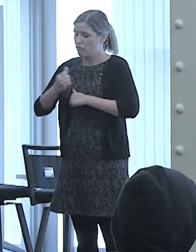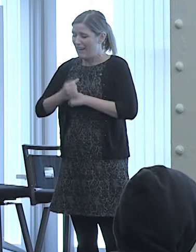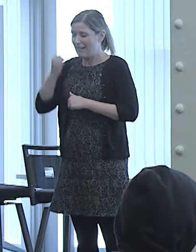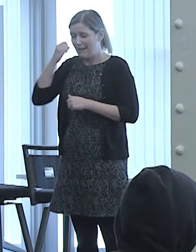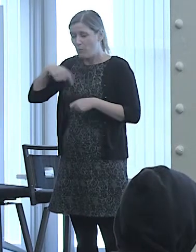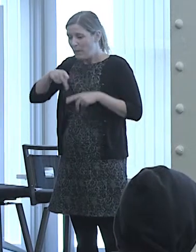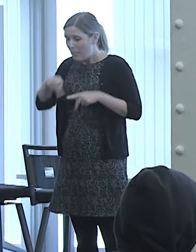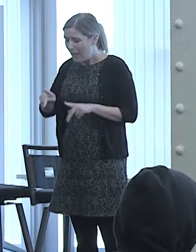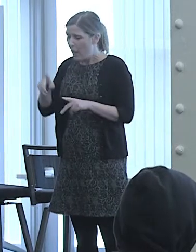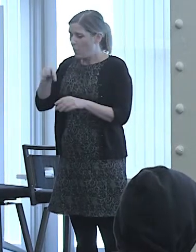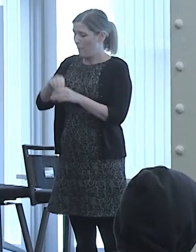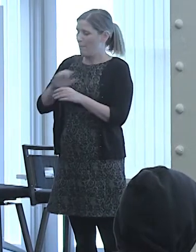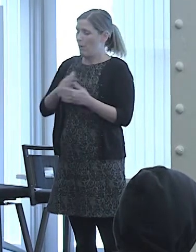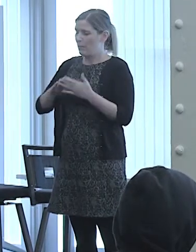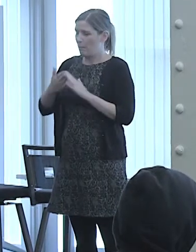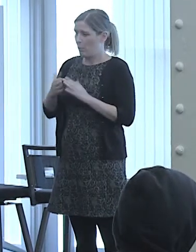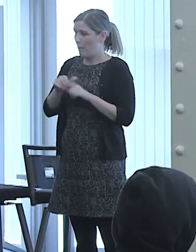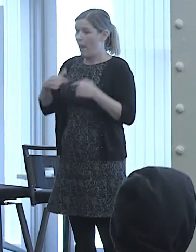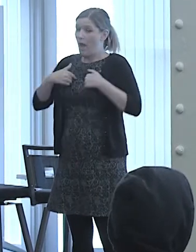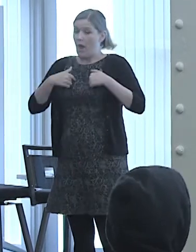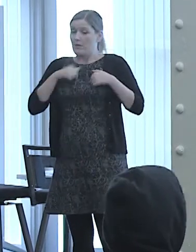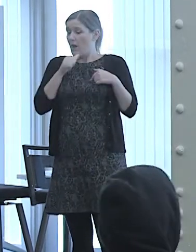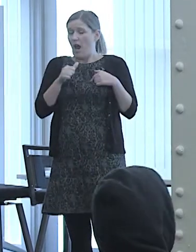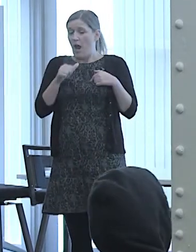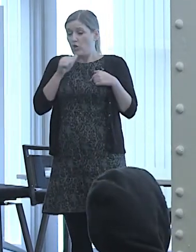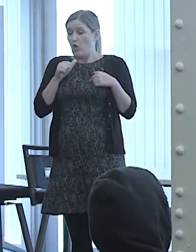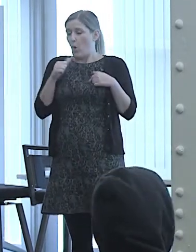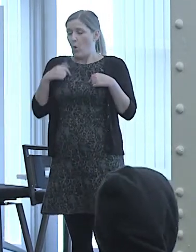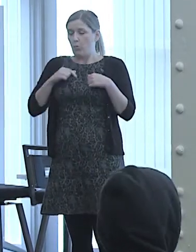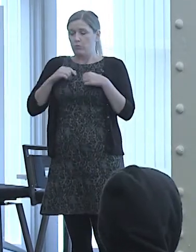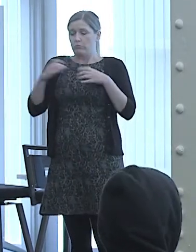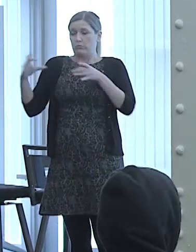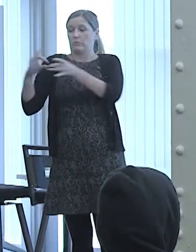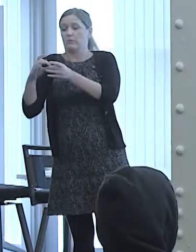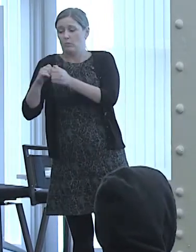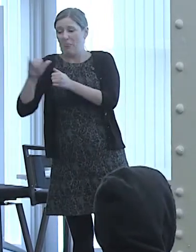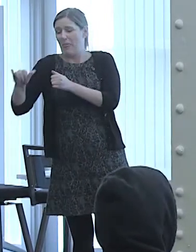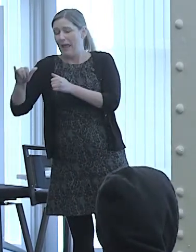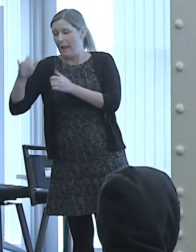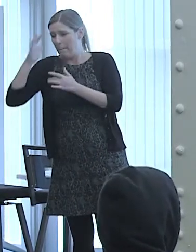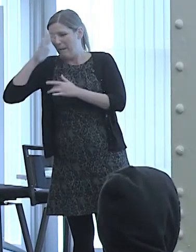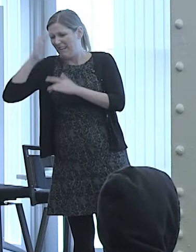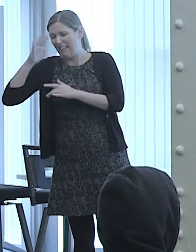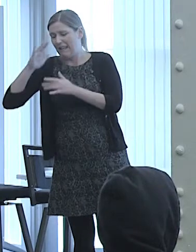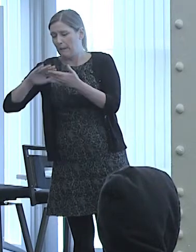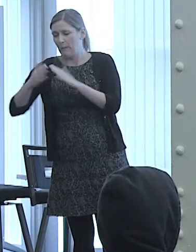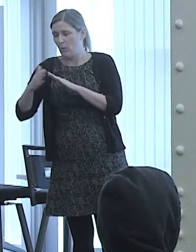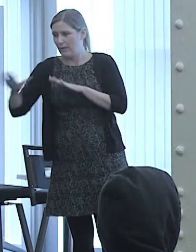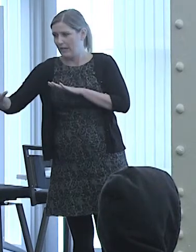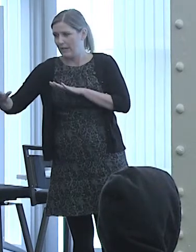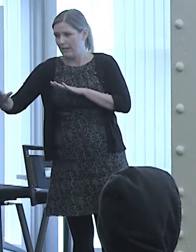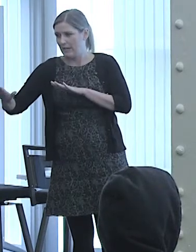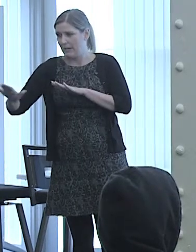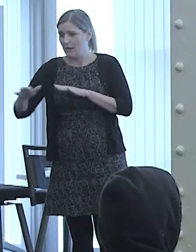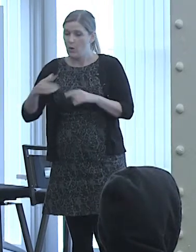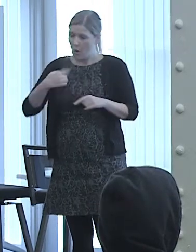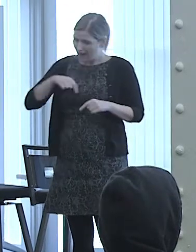and our space, but not us. Don't lump us in with them. And we do this to each other. Autistic folks in my own community are constantly saying,